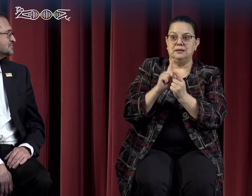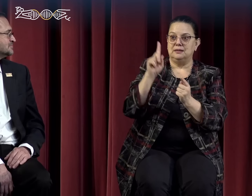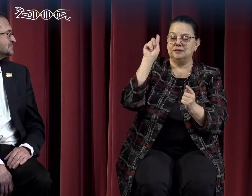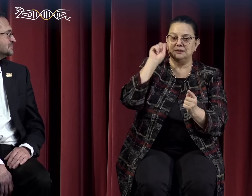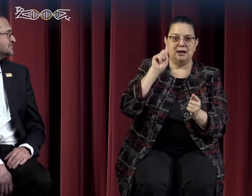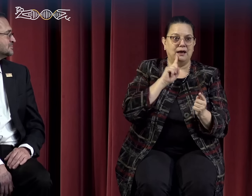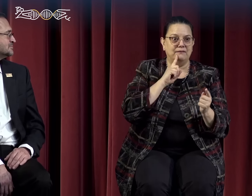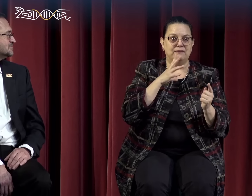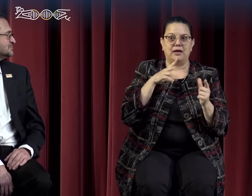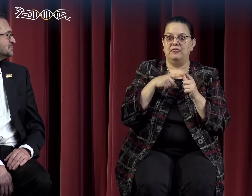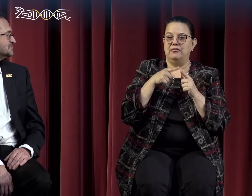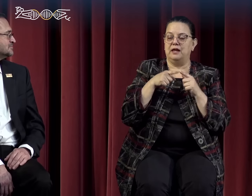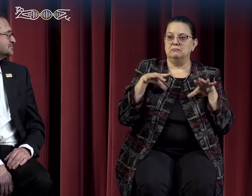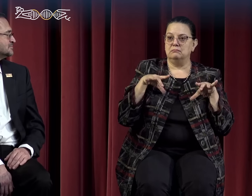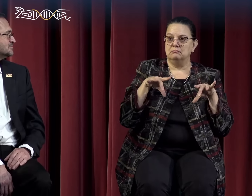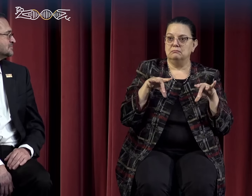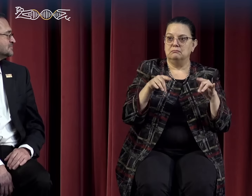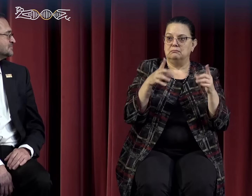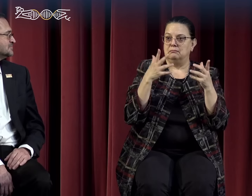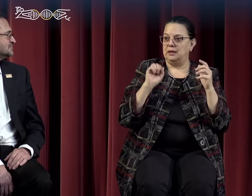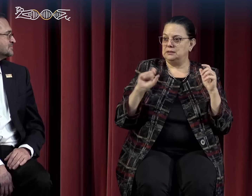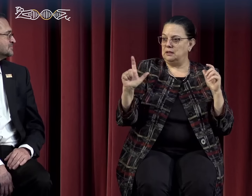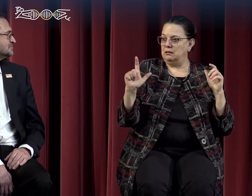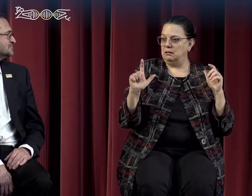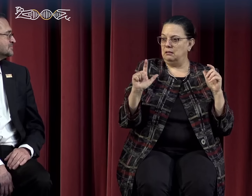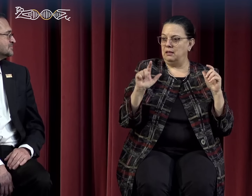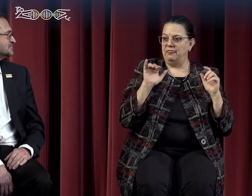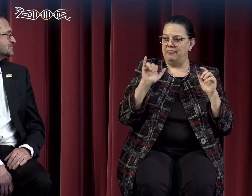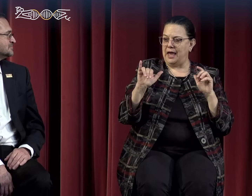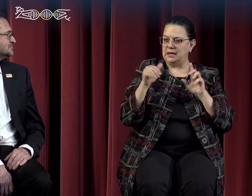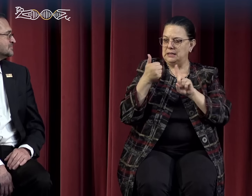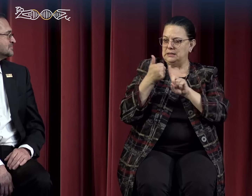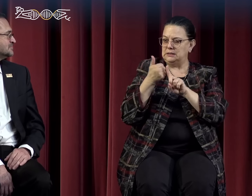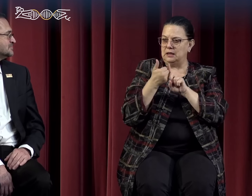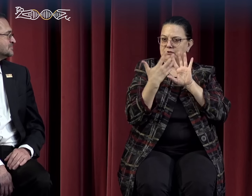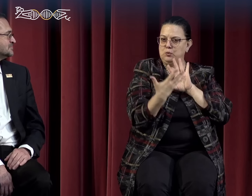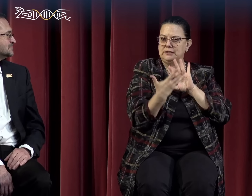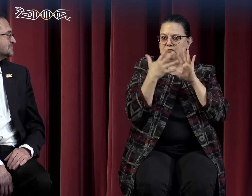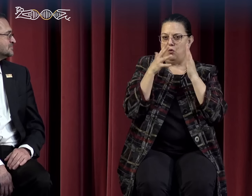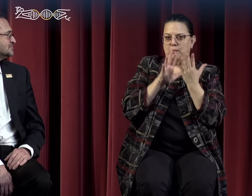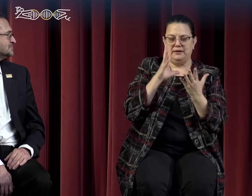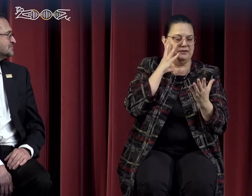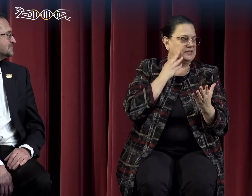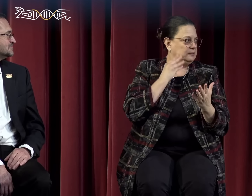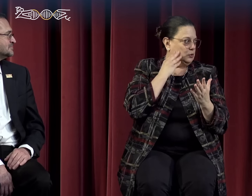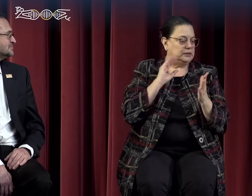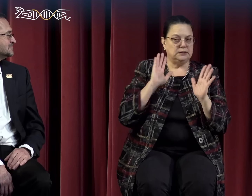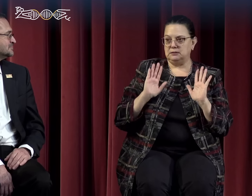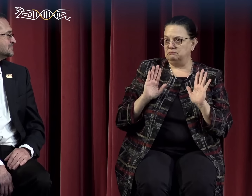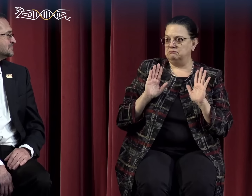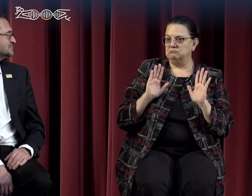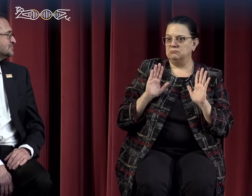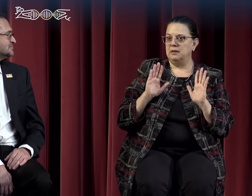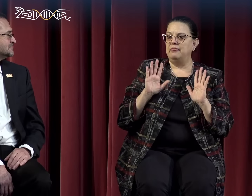spoken language, then once we met another Deaf person that changed the way